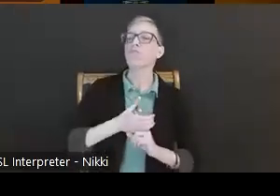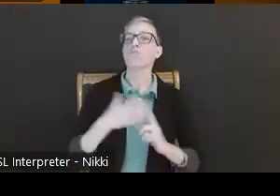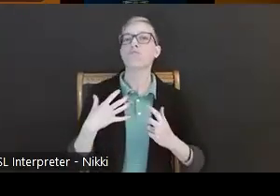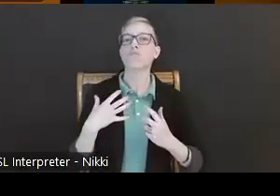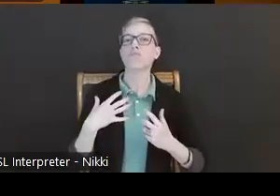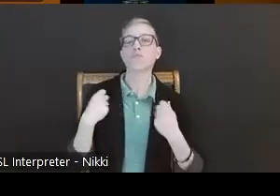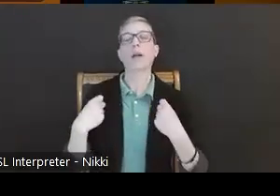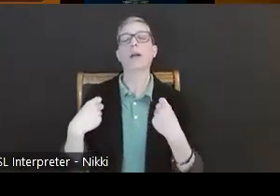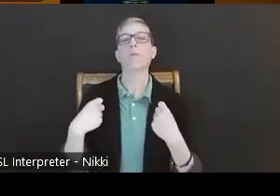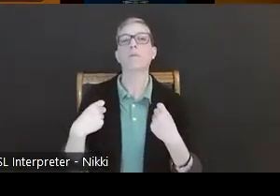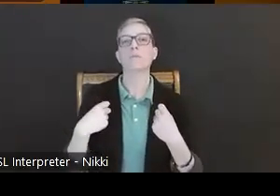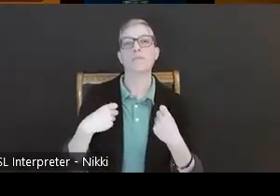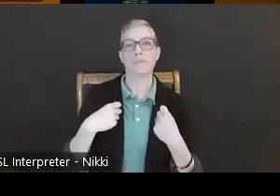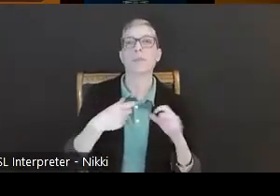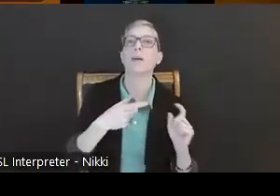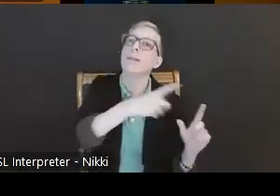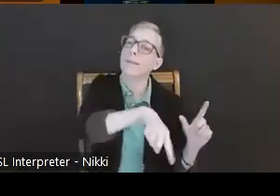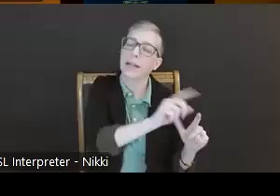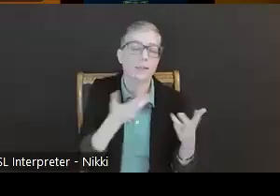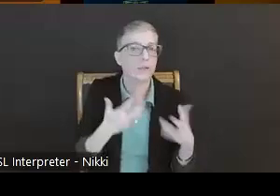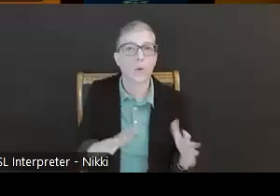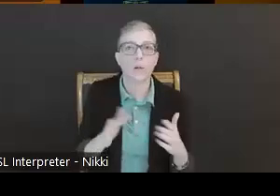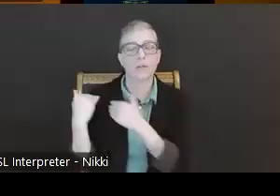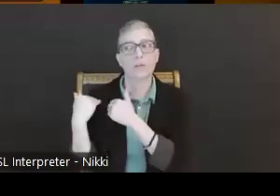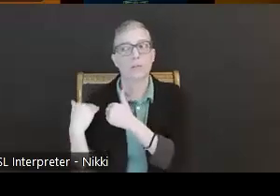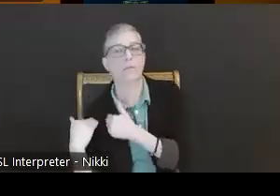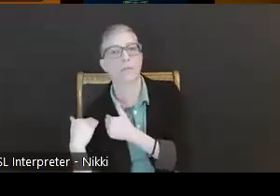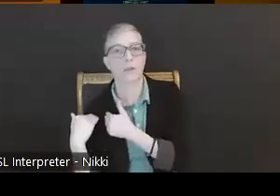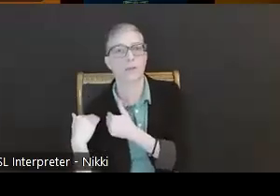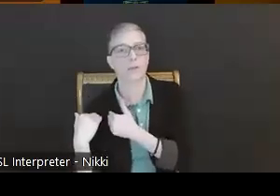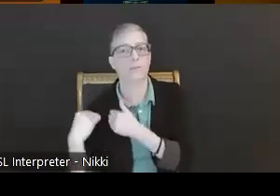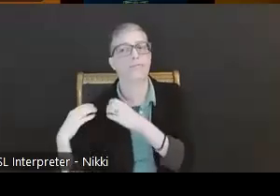want to be a burden for their for their loved one um and that can actually lead to a lot of